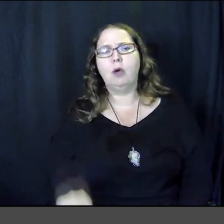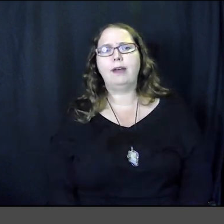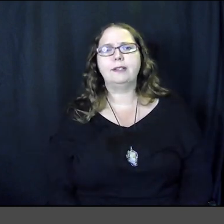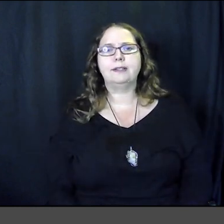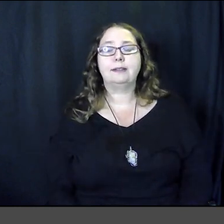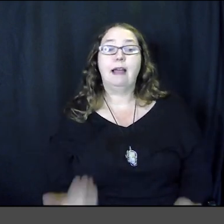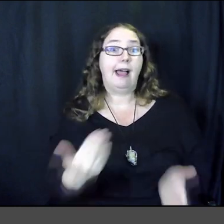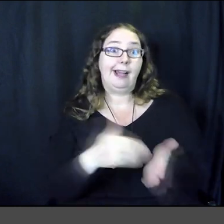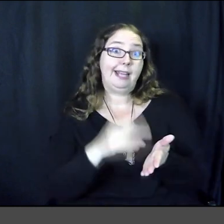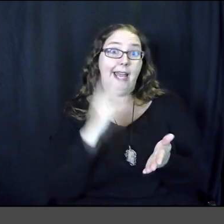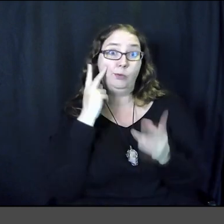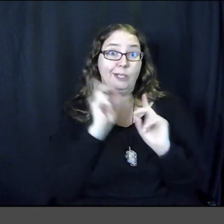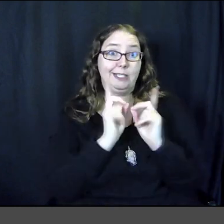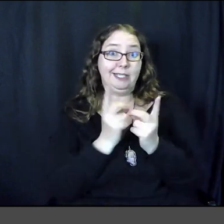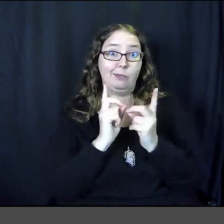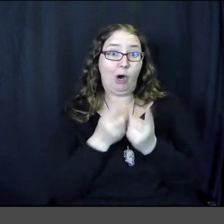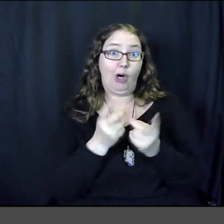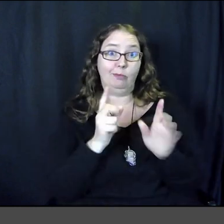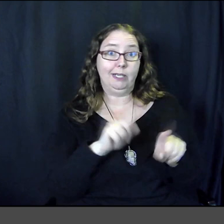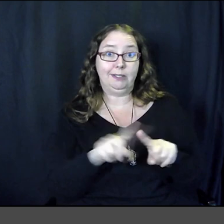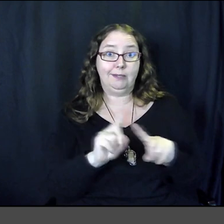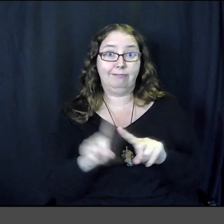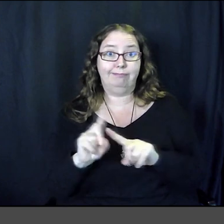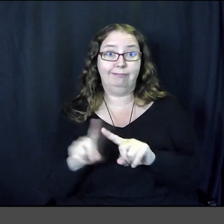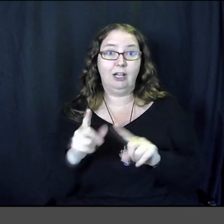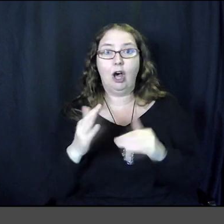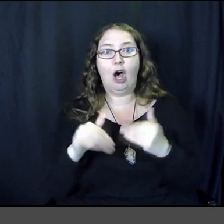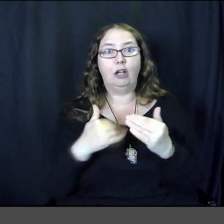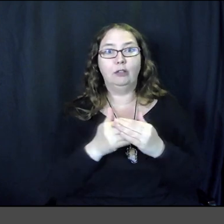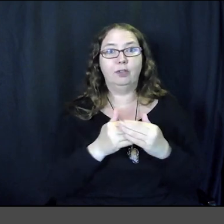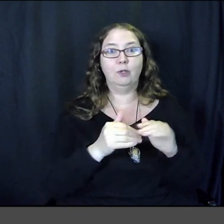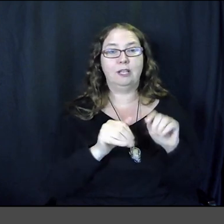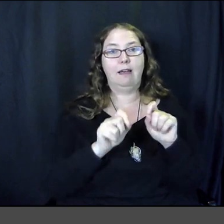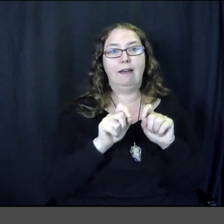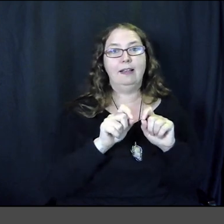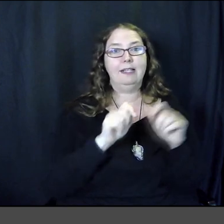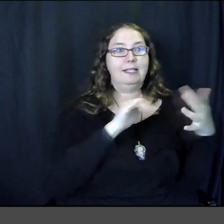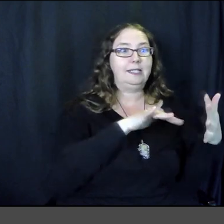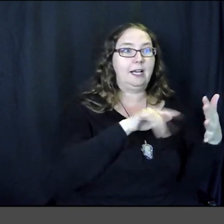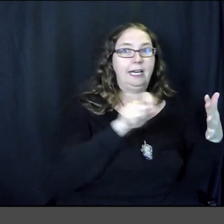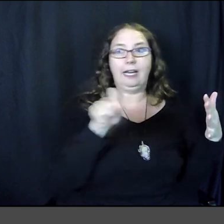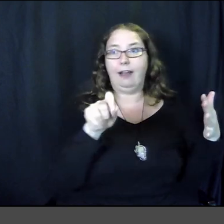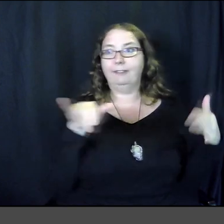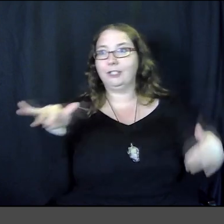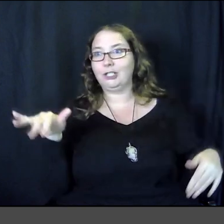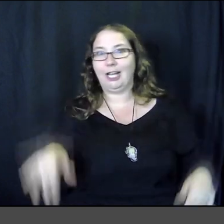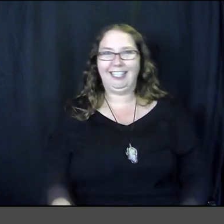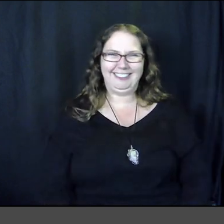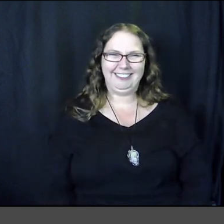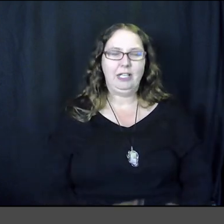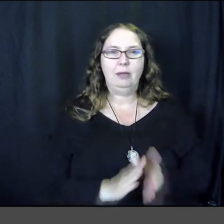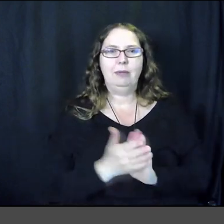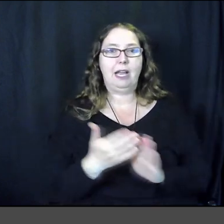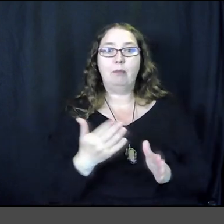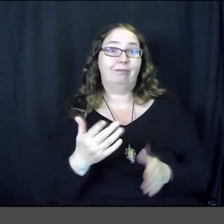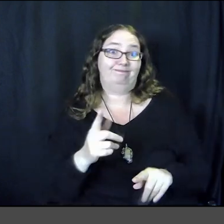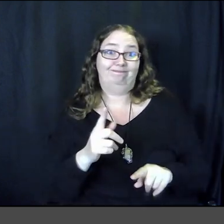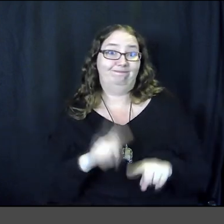ALL OF THE HYPHENATED STUDIES ARE BECOMING UNTEACHABLE IN MANY PLACES BY LAW,